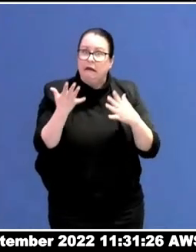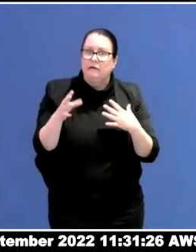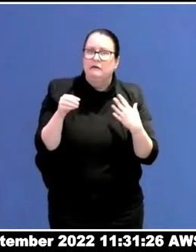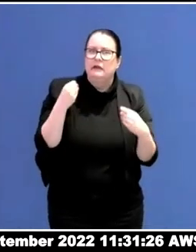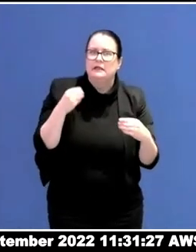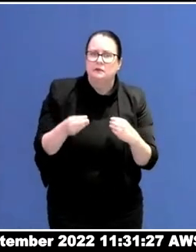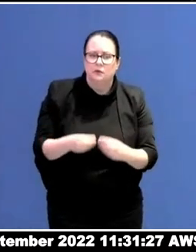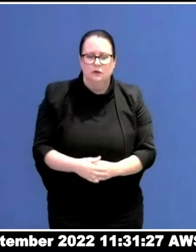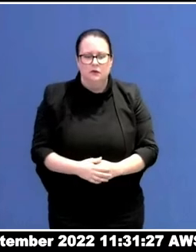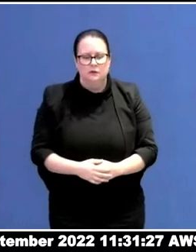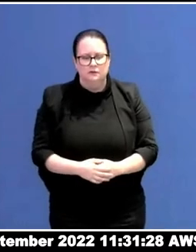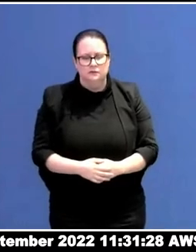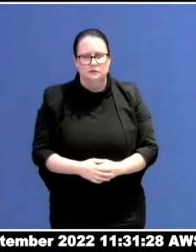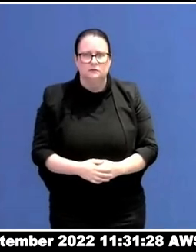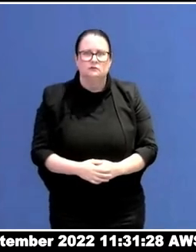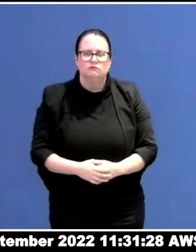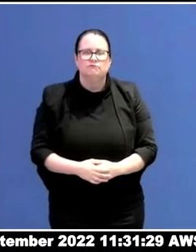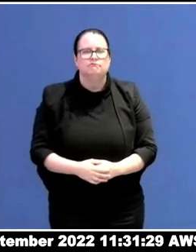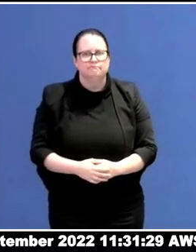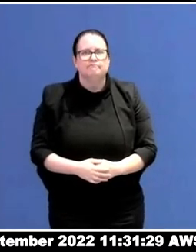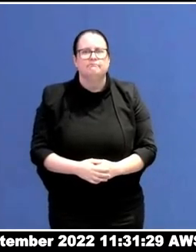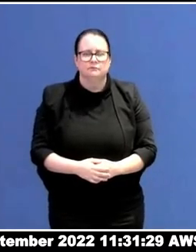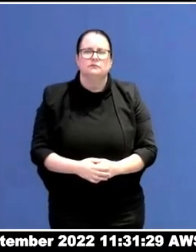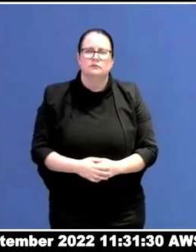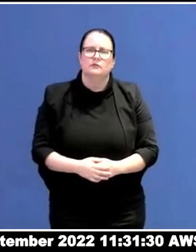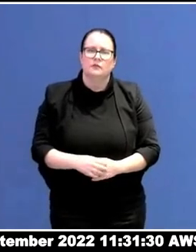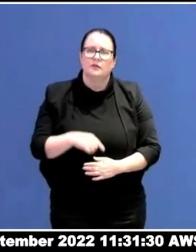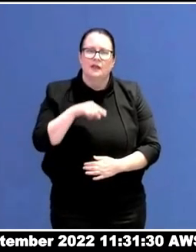to you? MS KRAKOUER: There was incredible leadership at Acacia Prison, and he